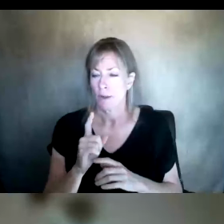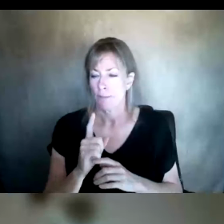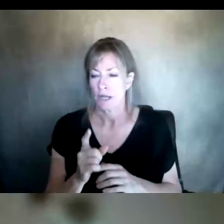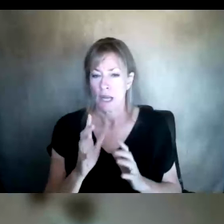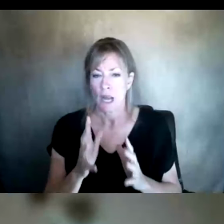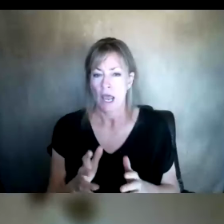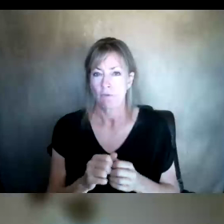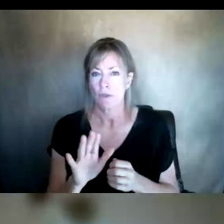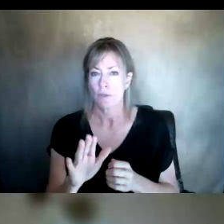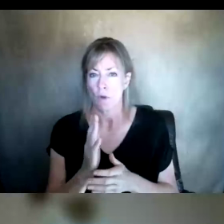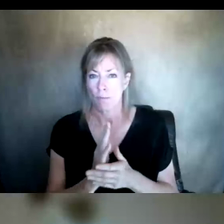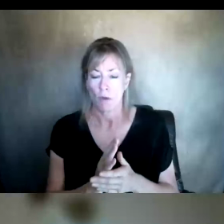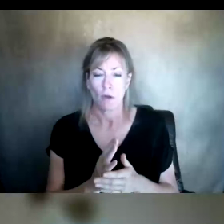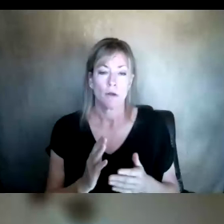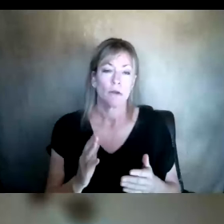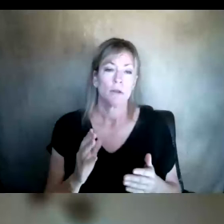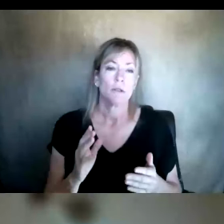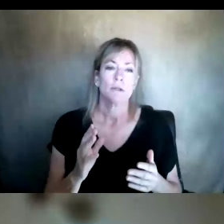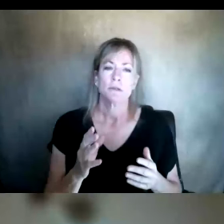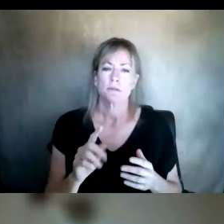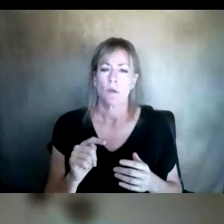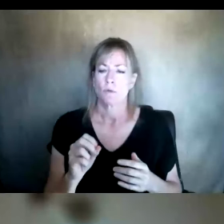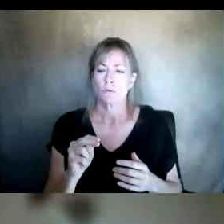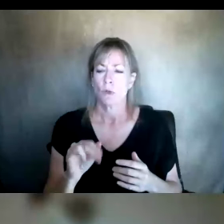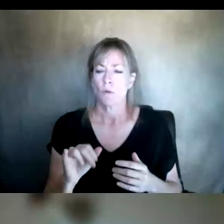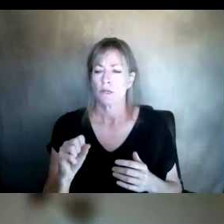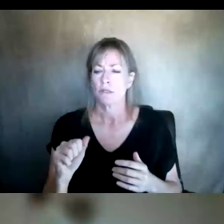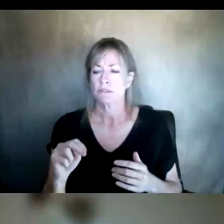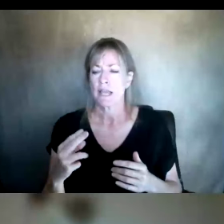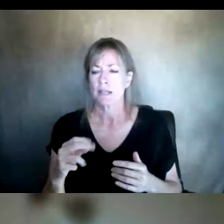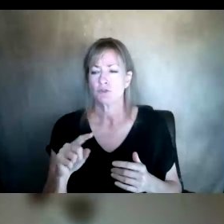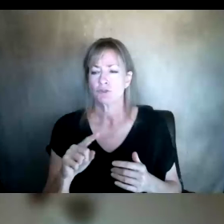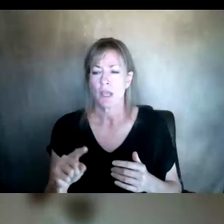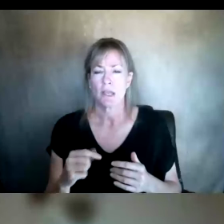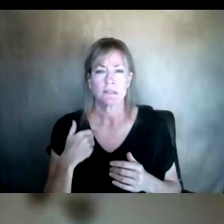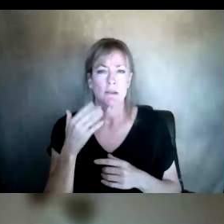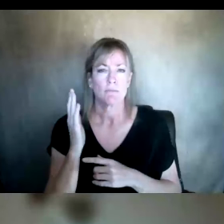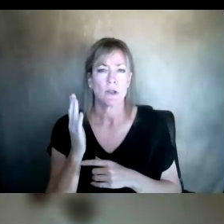WITH YOUR SECTION. TONY SANCHEZ DID A PRESENTATION ON BUSTING